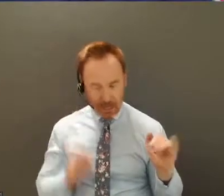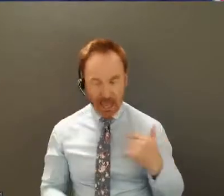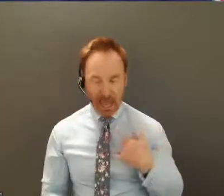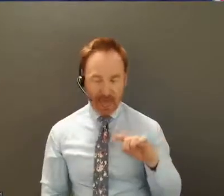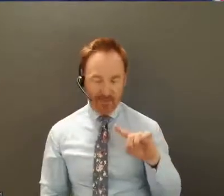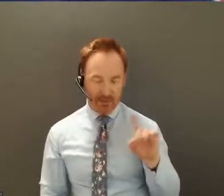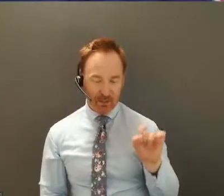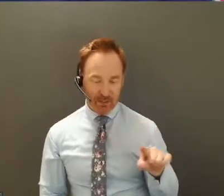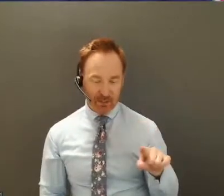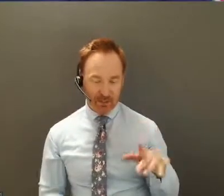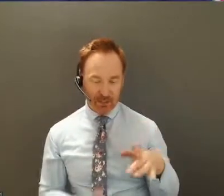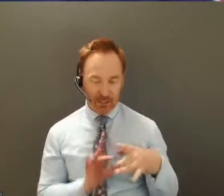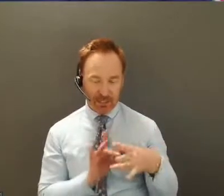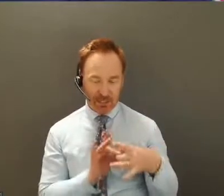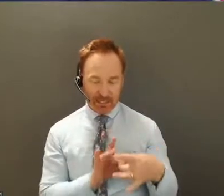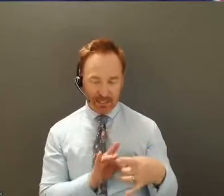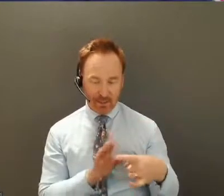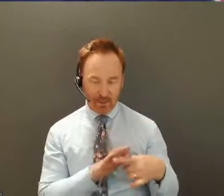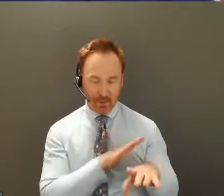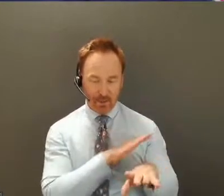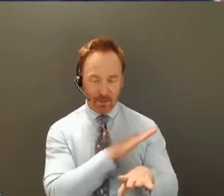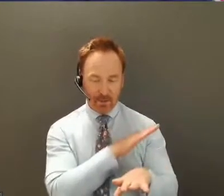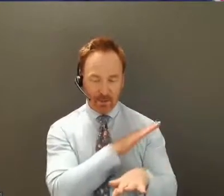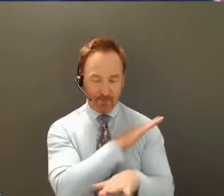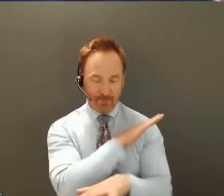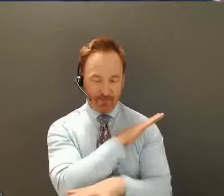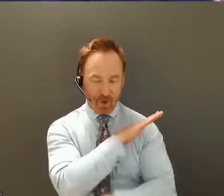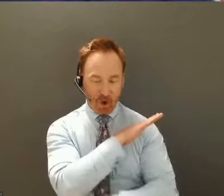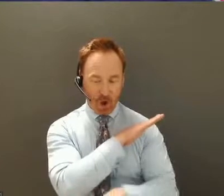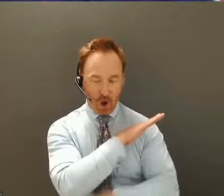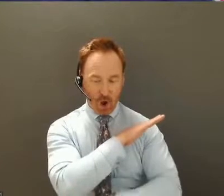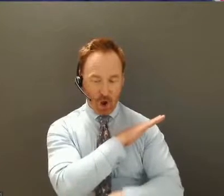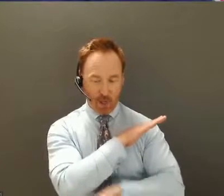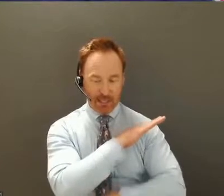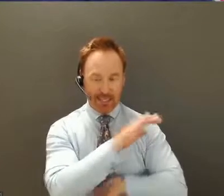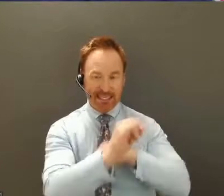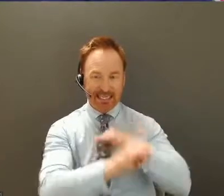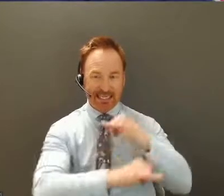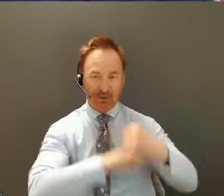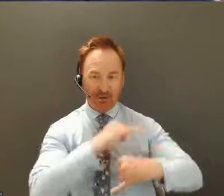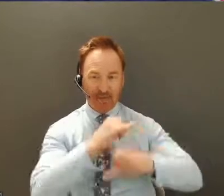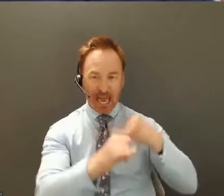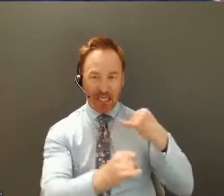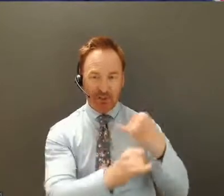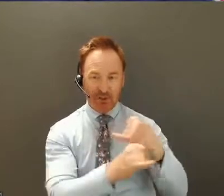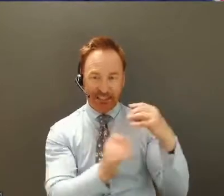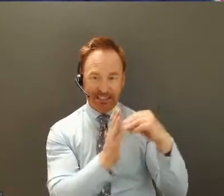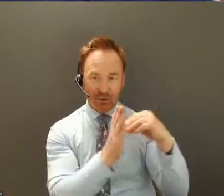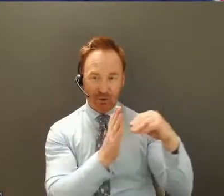slipped under the radar? Thank you Luke.